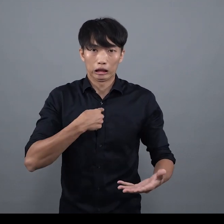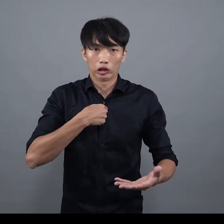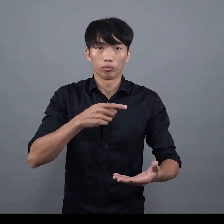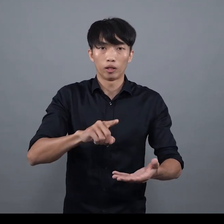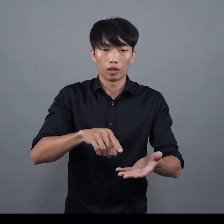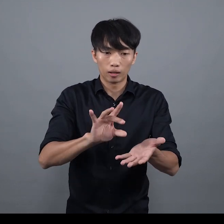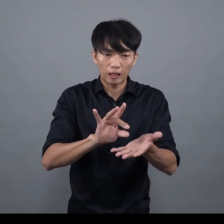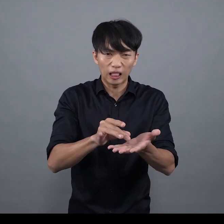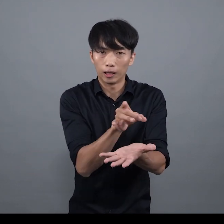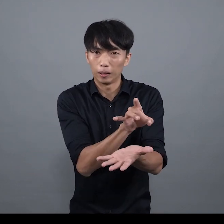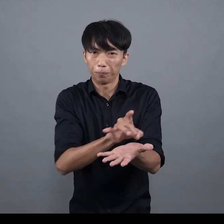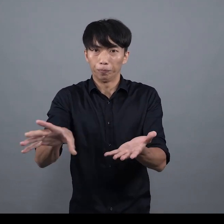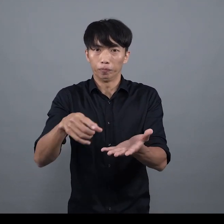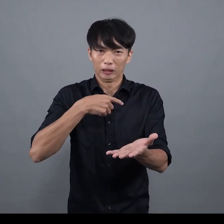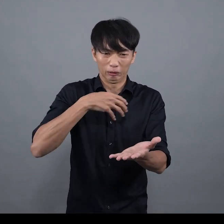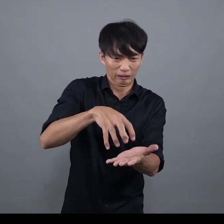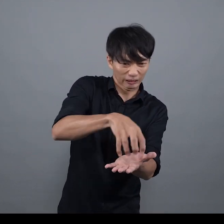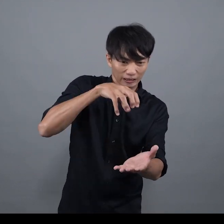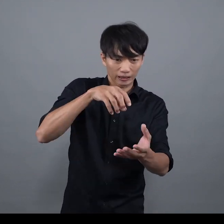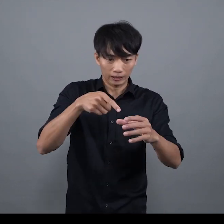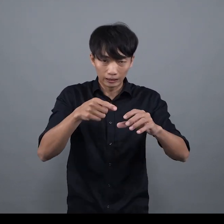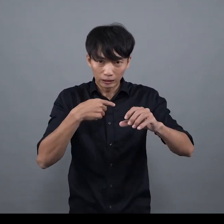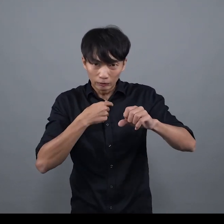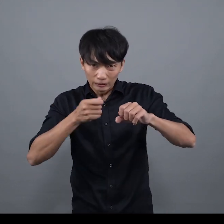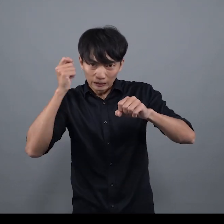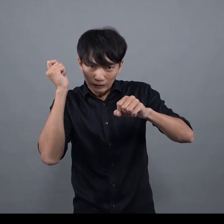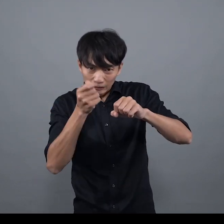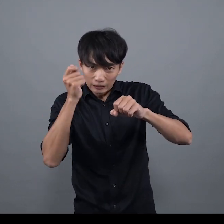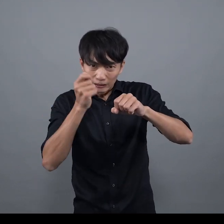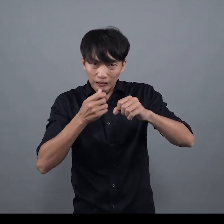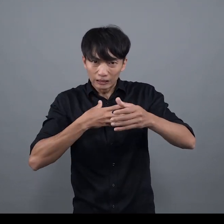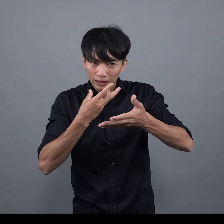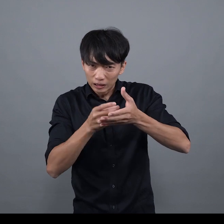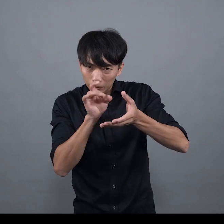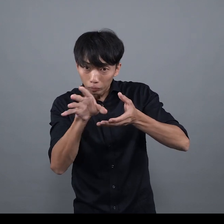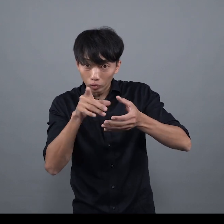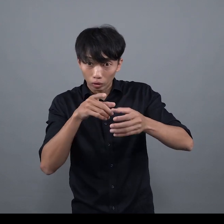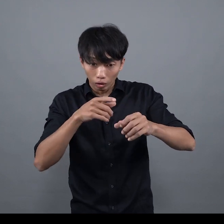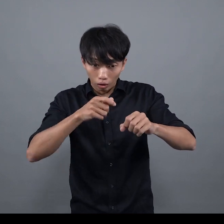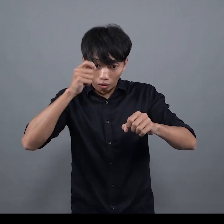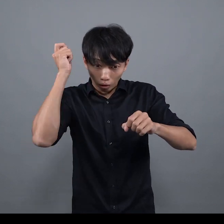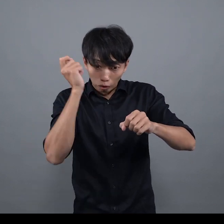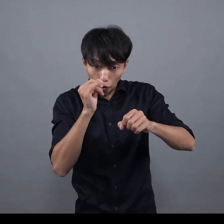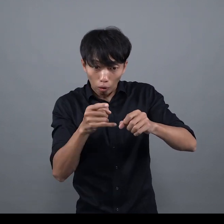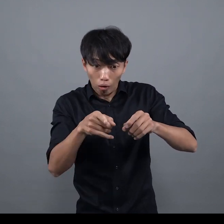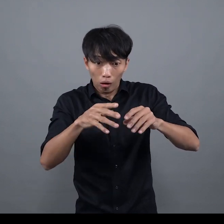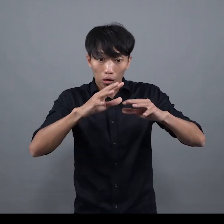We will have to remove the glue from the stone